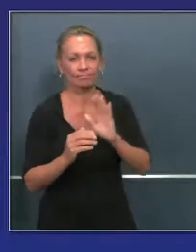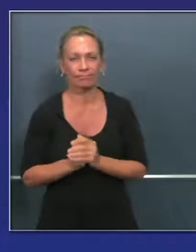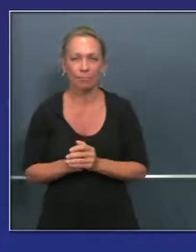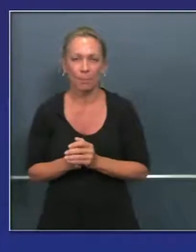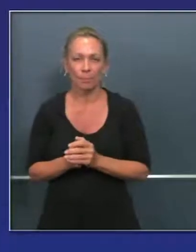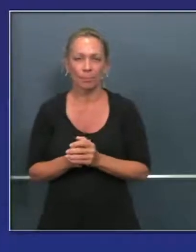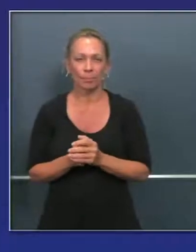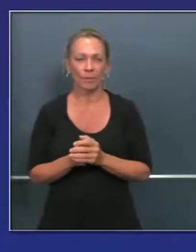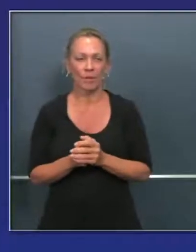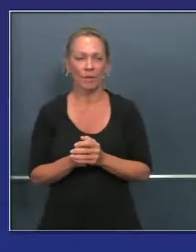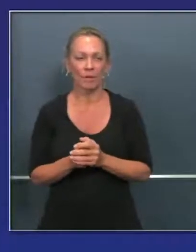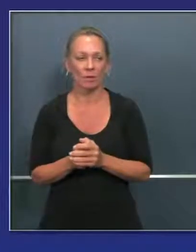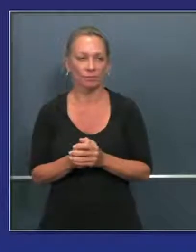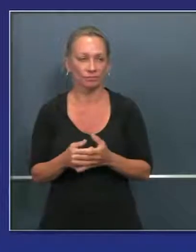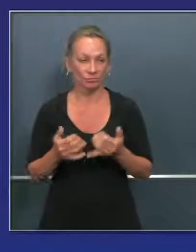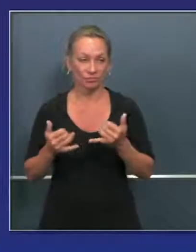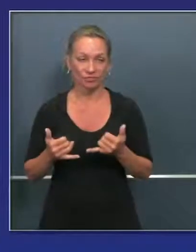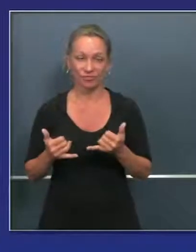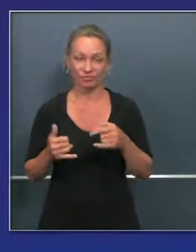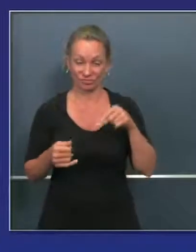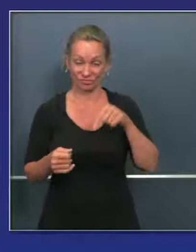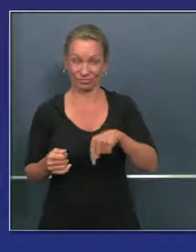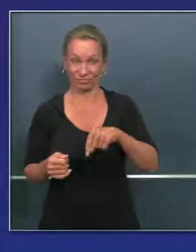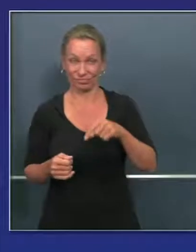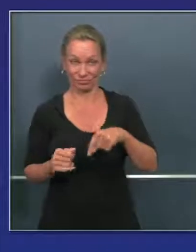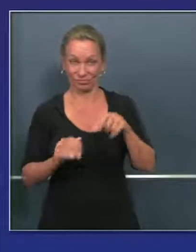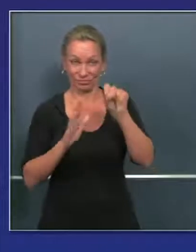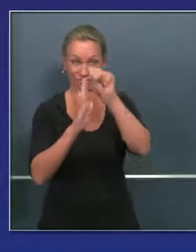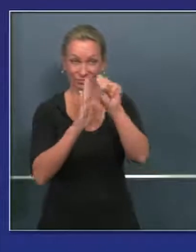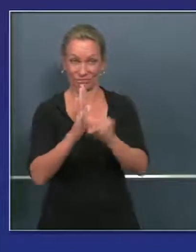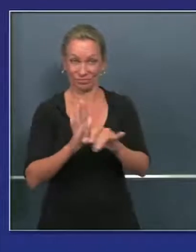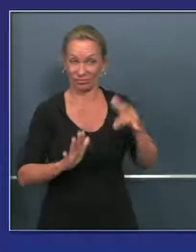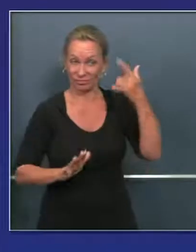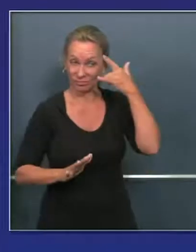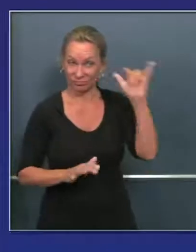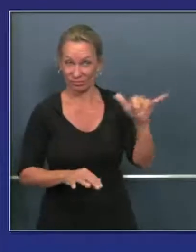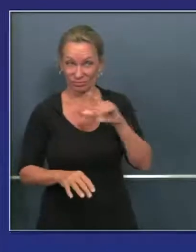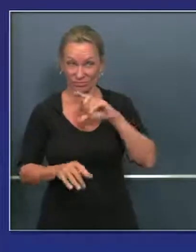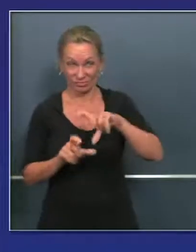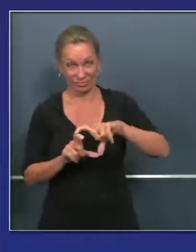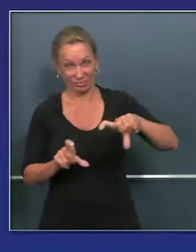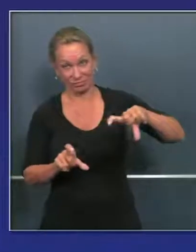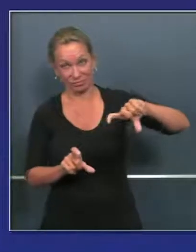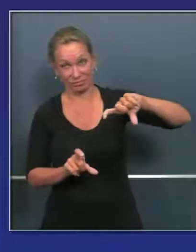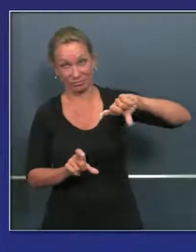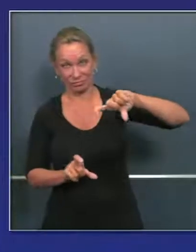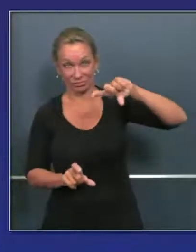experiencing different challenges for different reasons I mean well in a moment dr. Ghali will